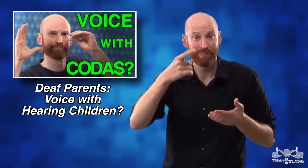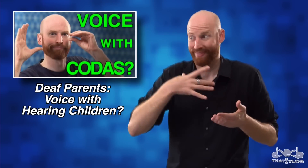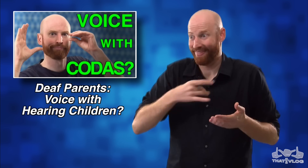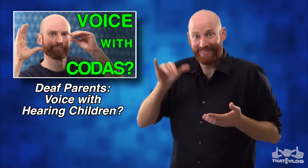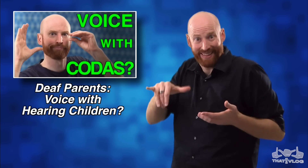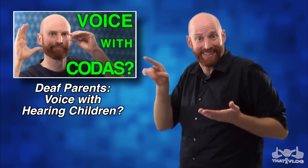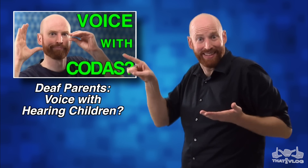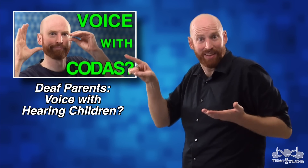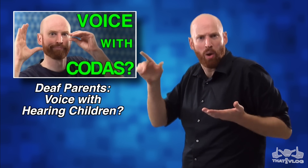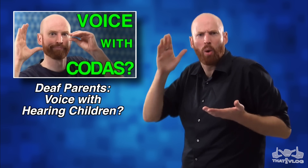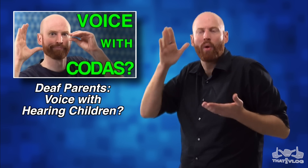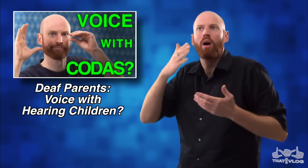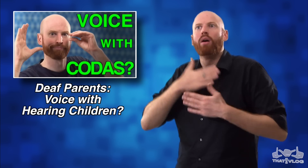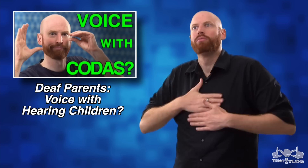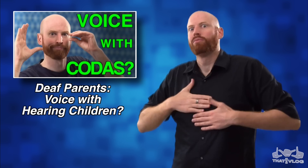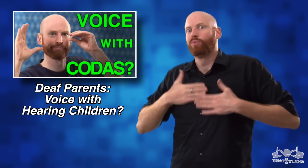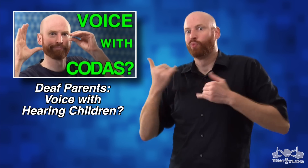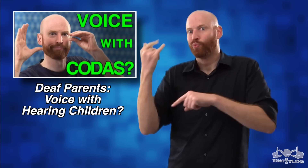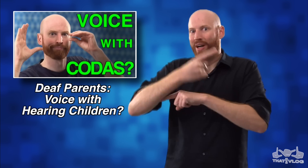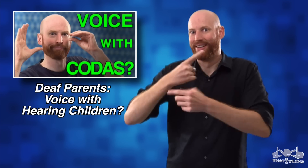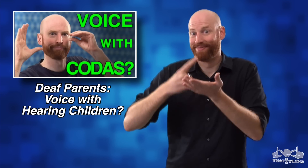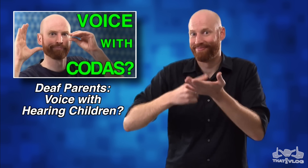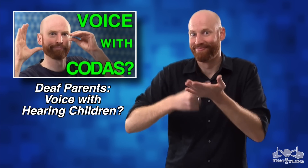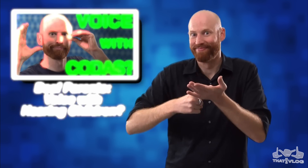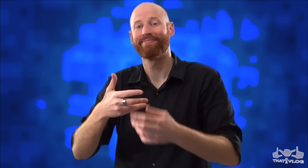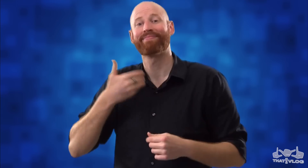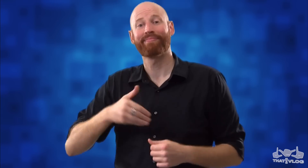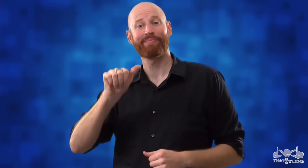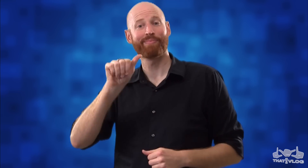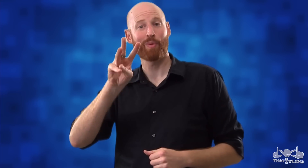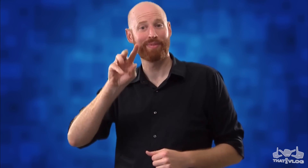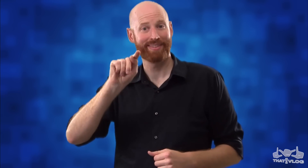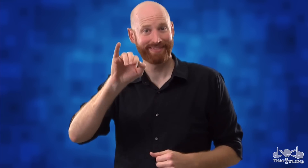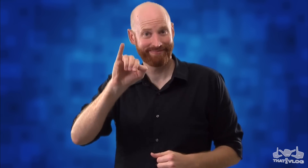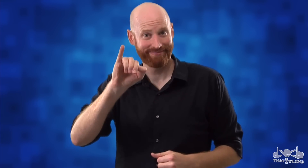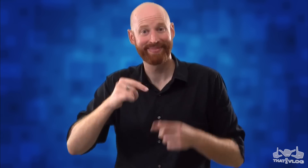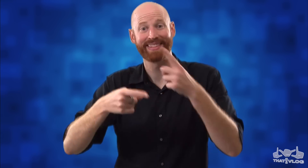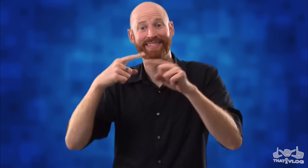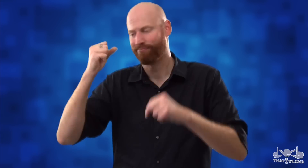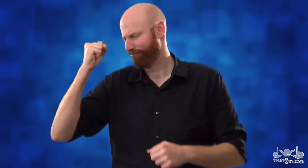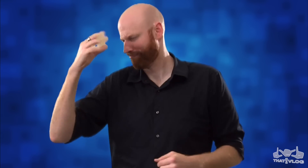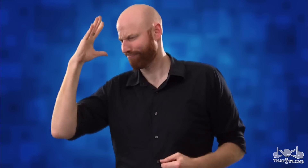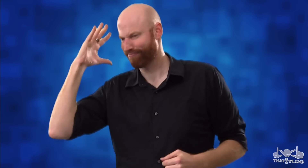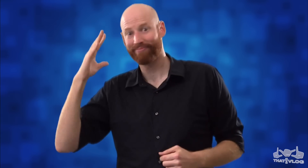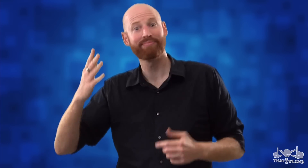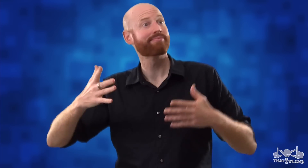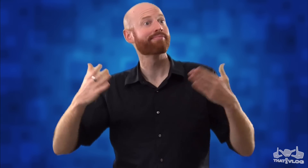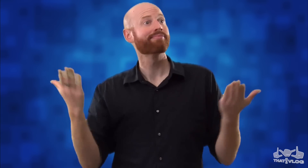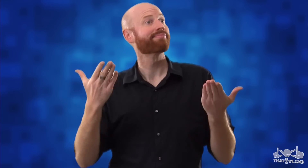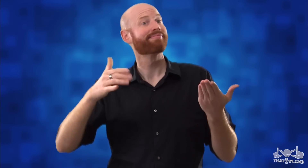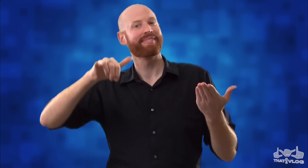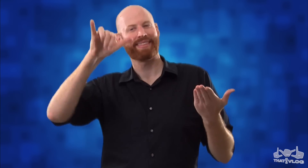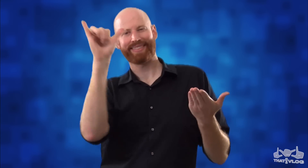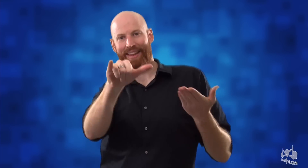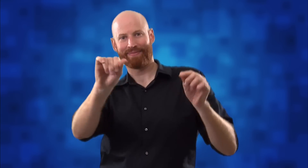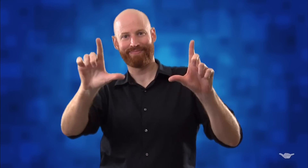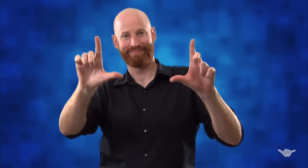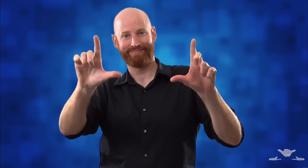the community. If you liked that episode, you're going to really enjoy today's discussion. My name's Awti; this is my name sign; and this is That!Vlog.